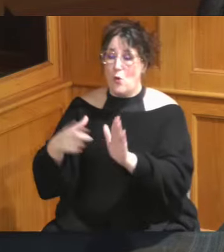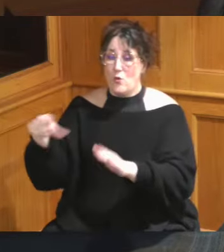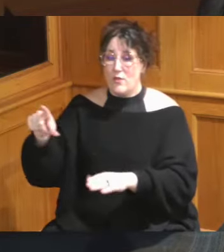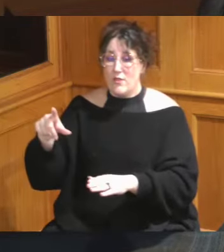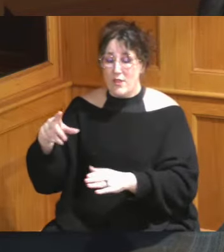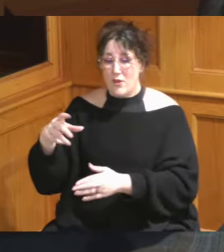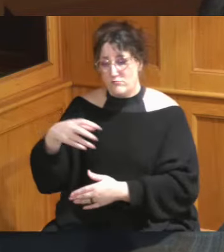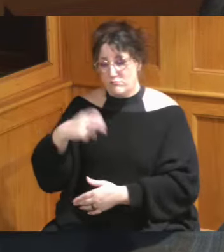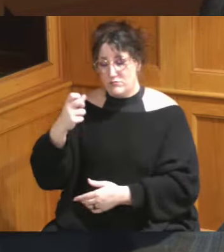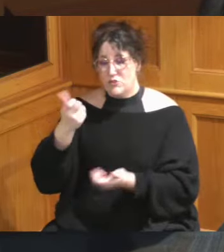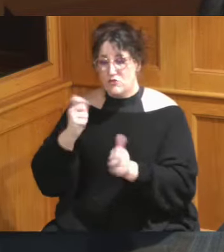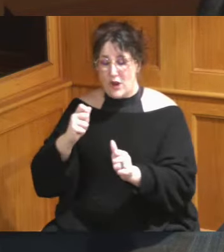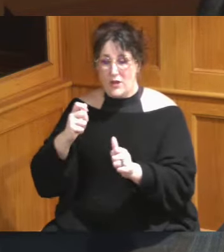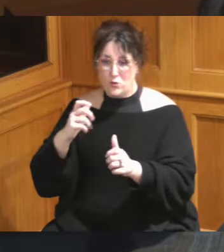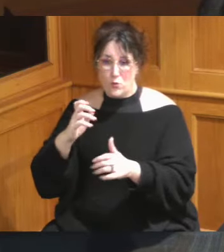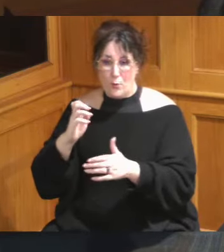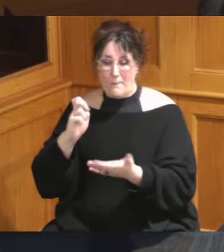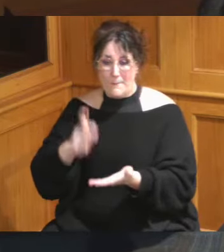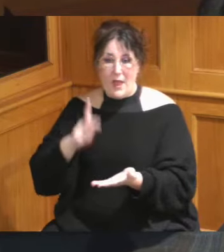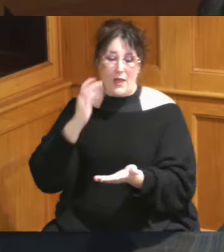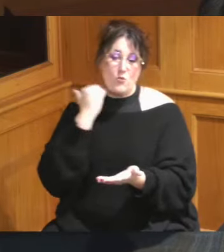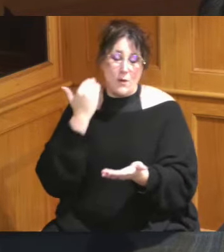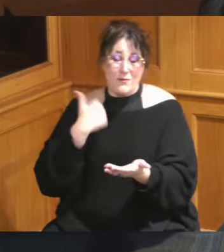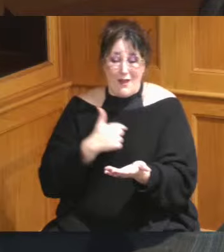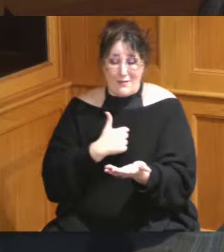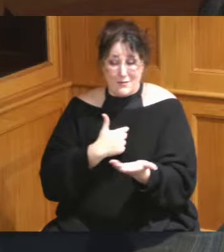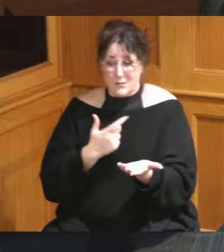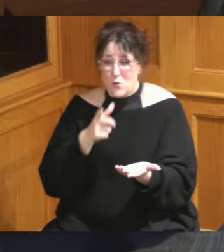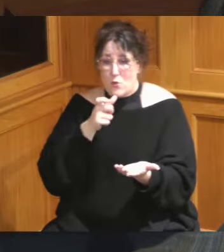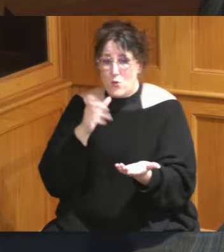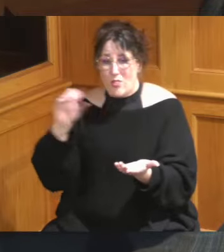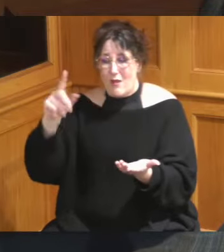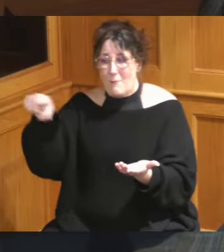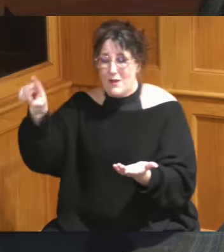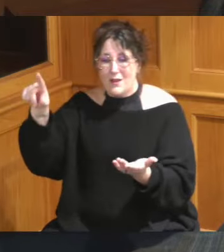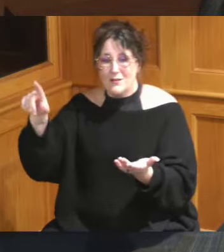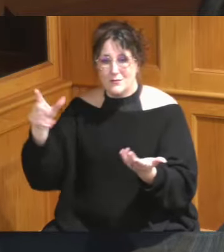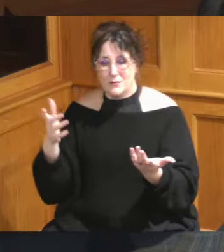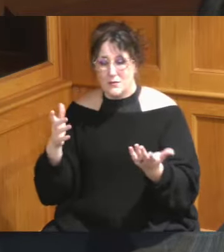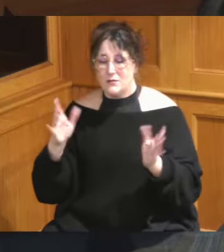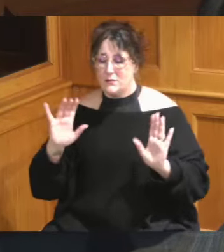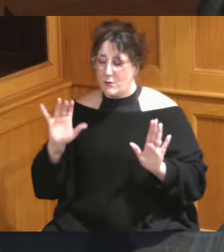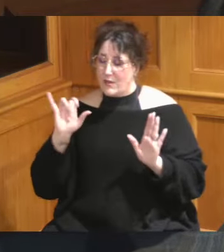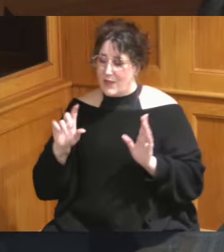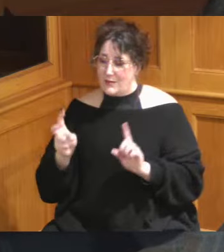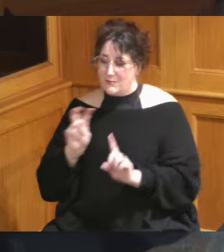bankrupt the county. Who are these companies? so with that's another thing. We're not voting on